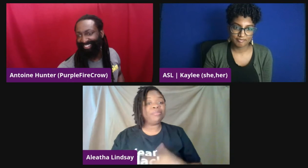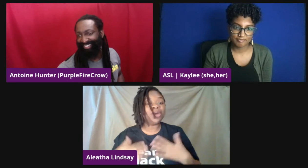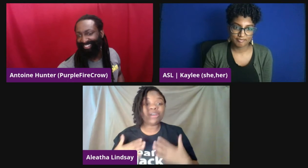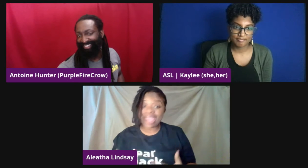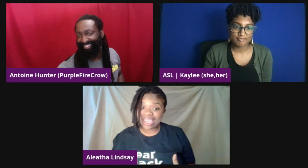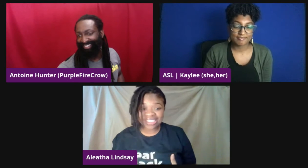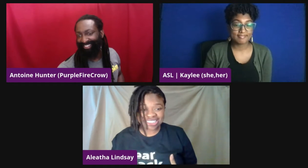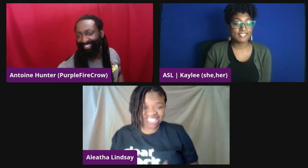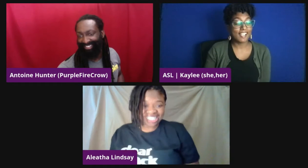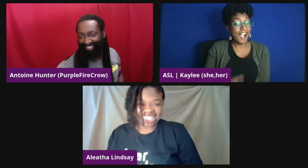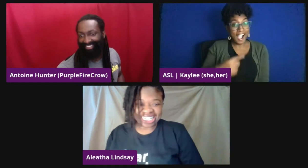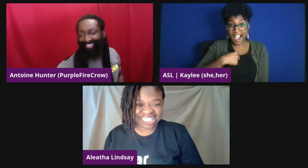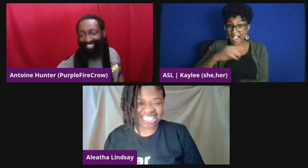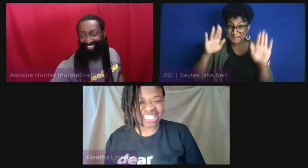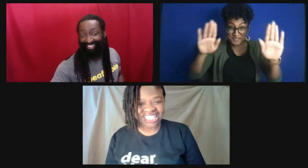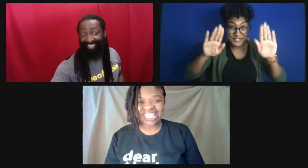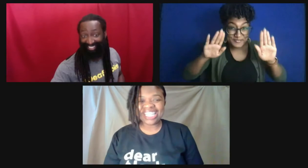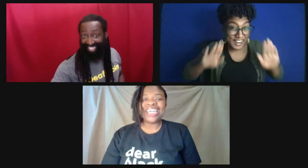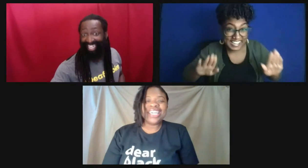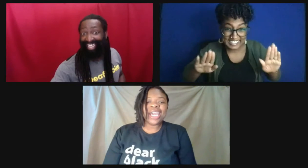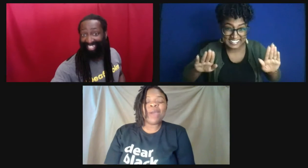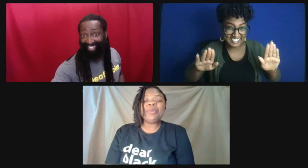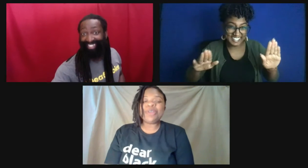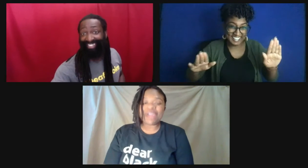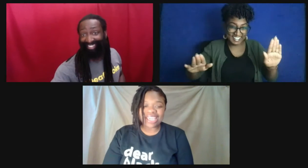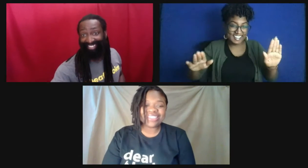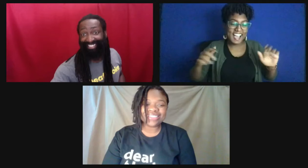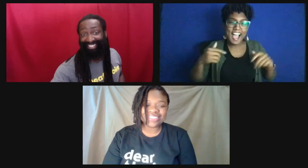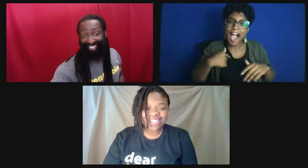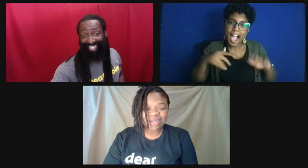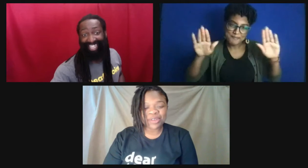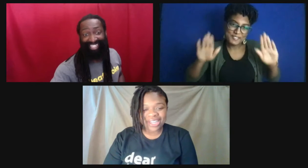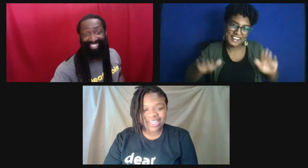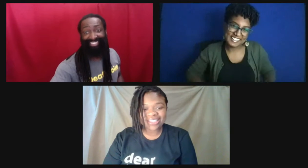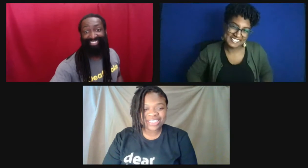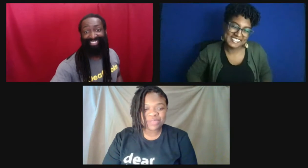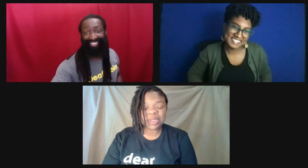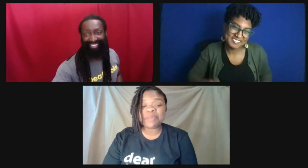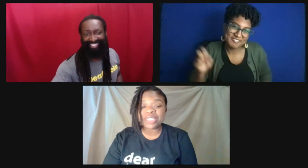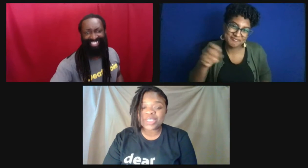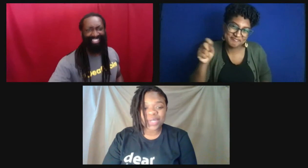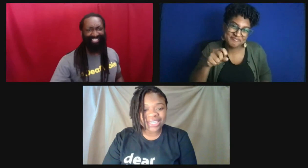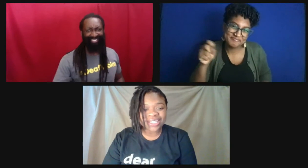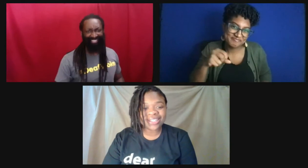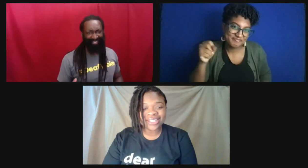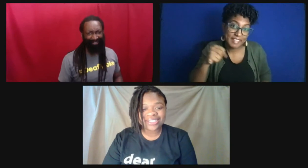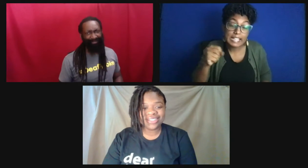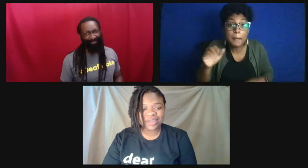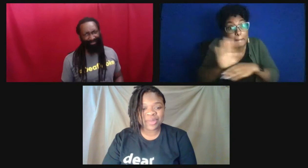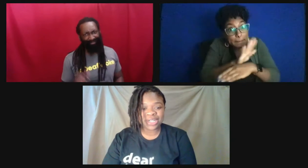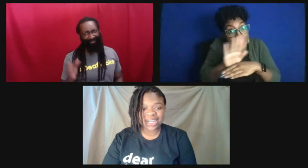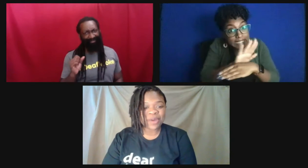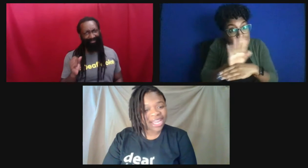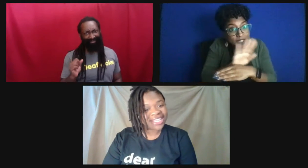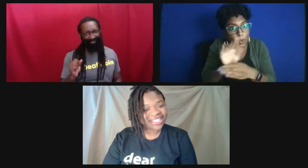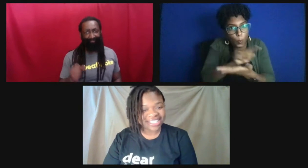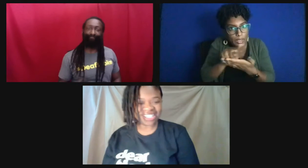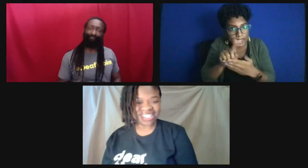I'm great, I'm great, I'm great. It's been a busy week but I'm great.